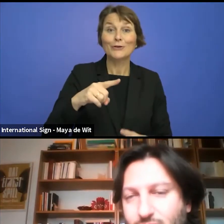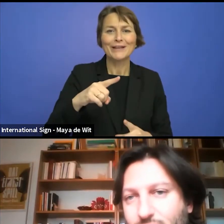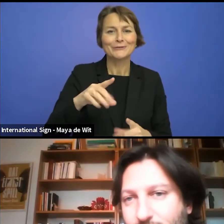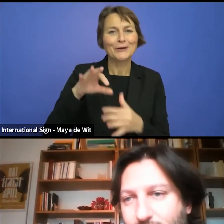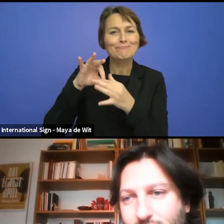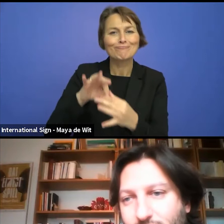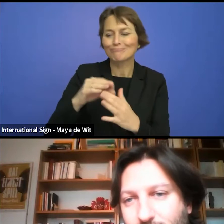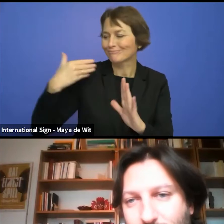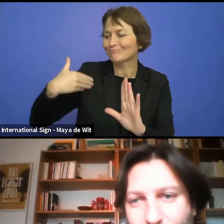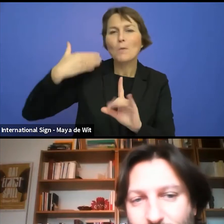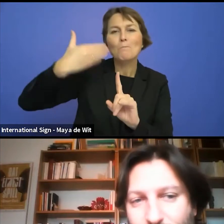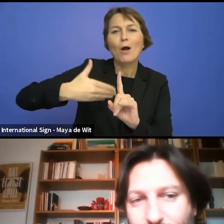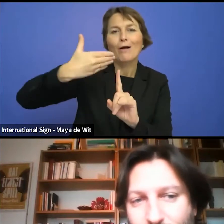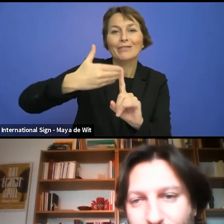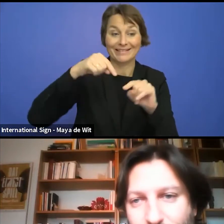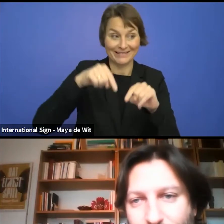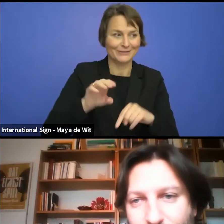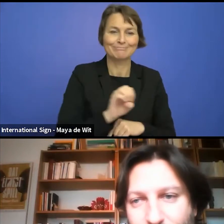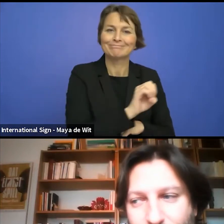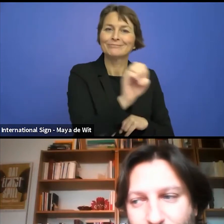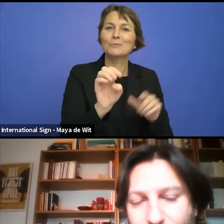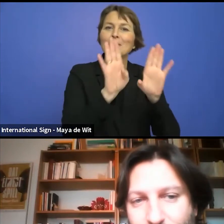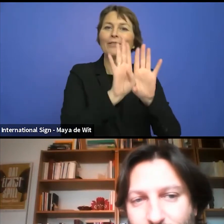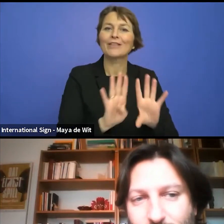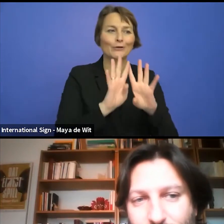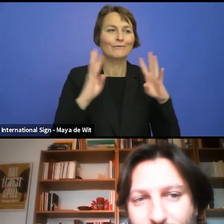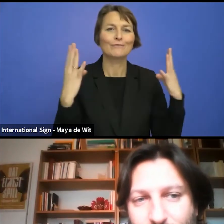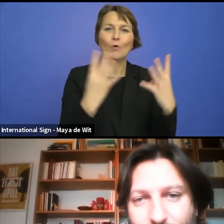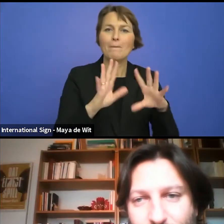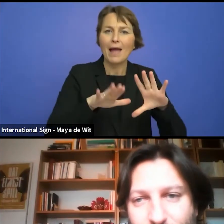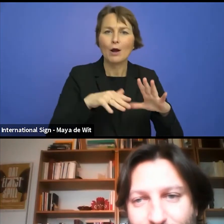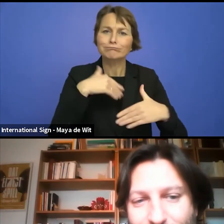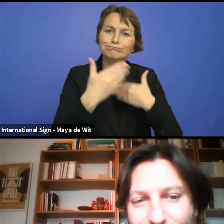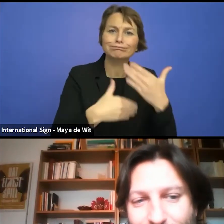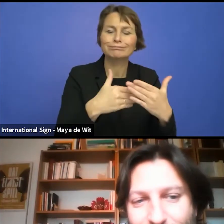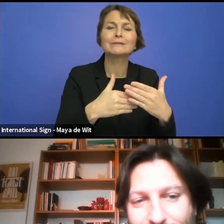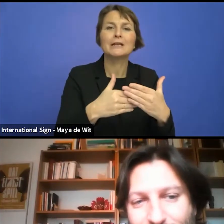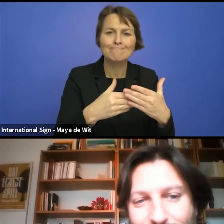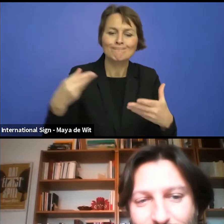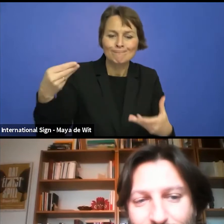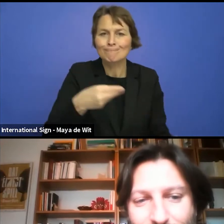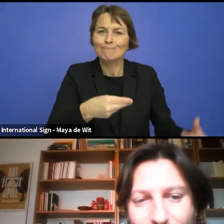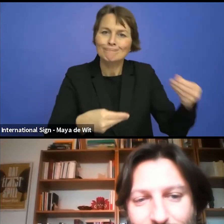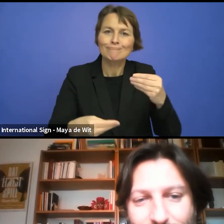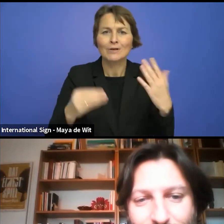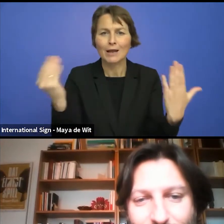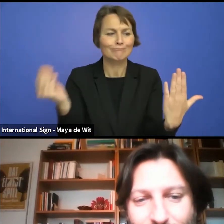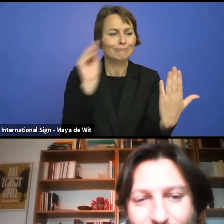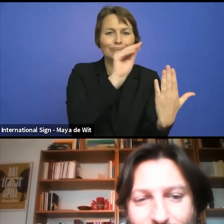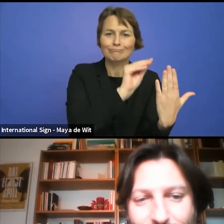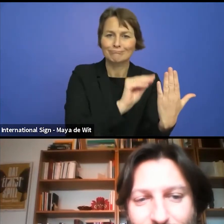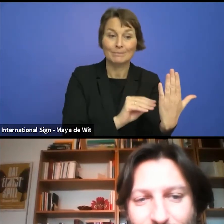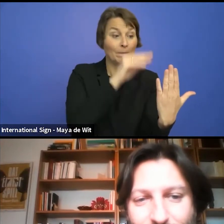Theater Forum consortium as well and it presents the values, the challenges and the way forward